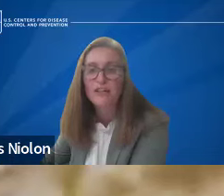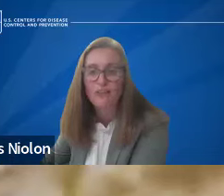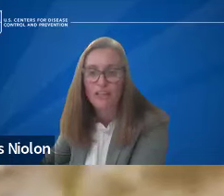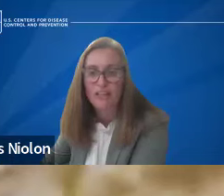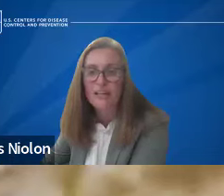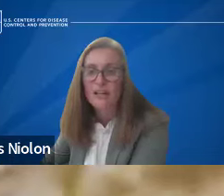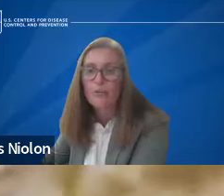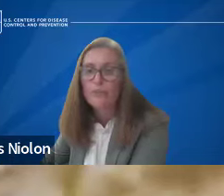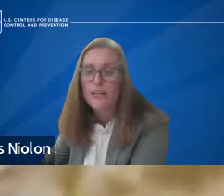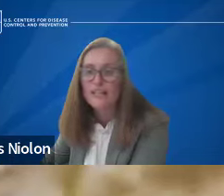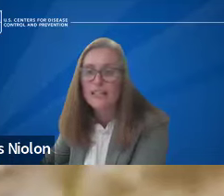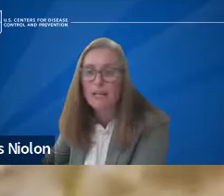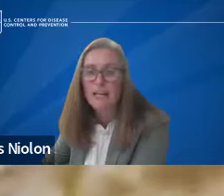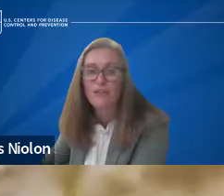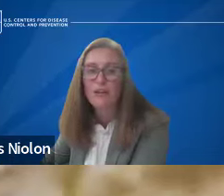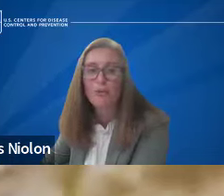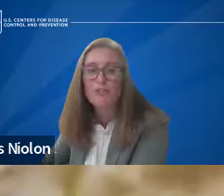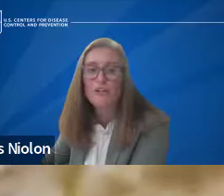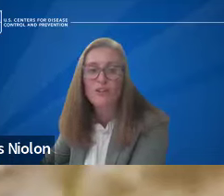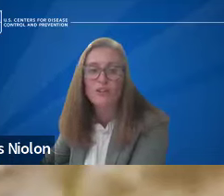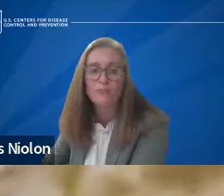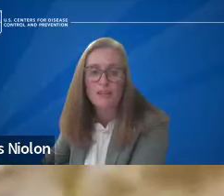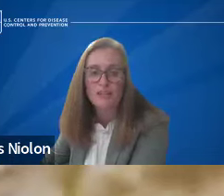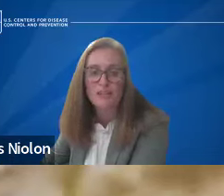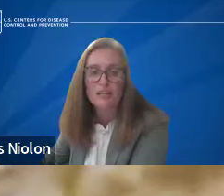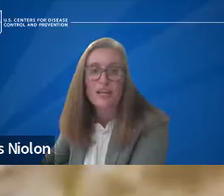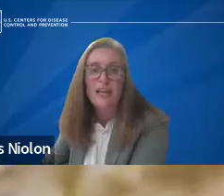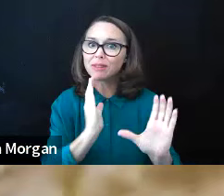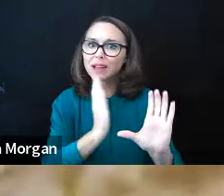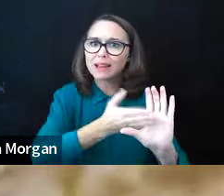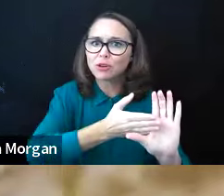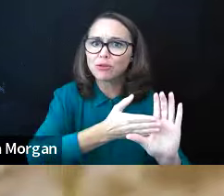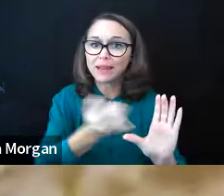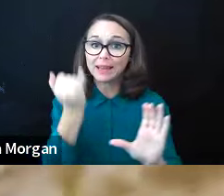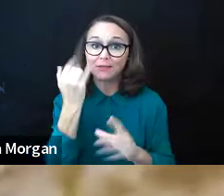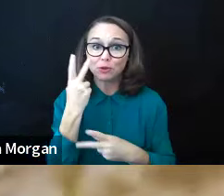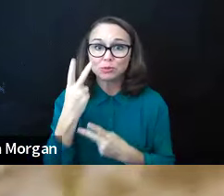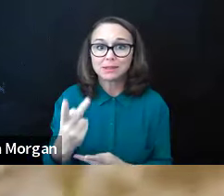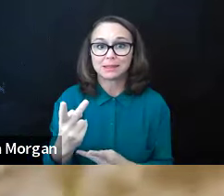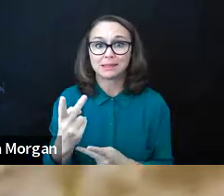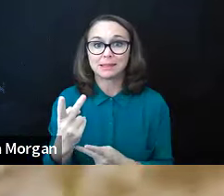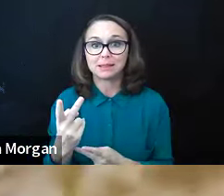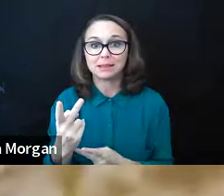intervene when they see behavior that puts others at risk and reinforcing social norms that reduce